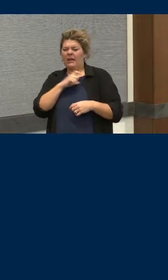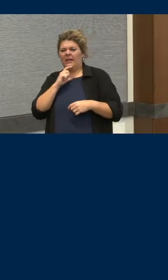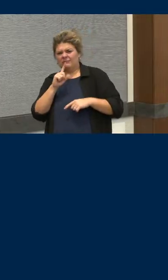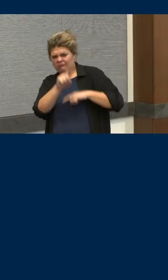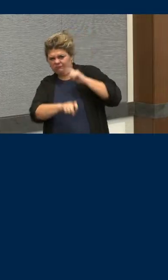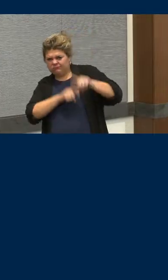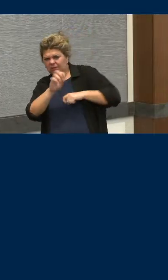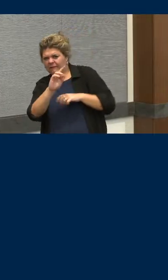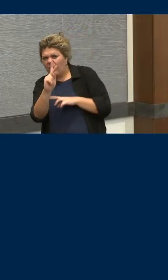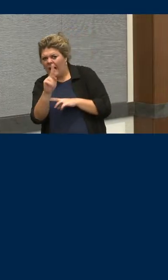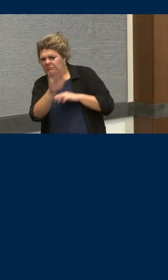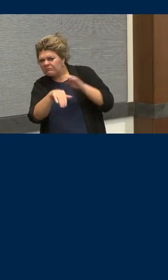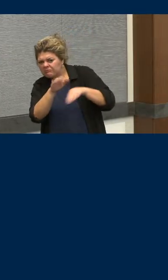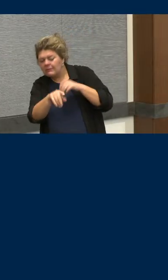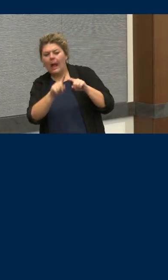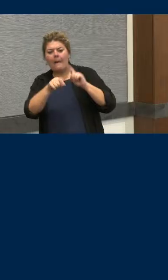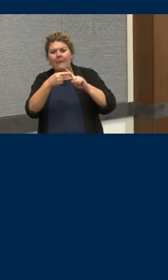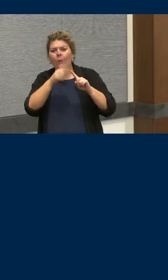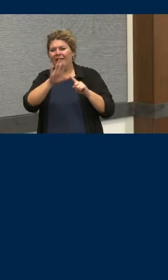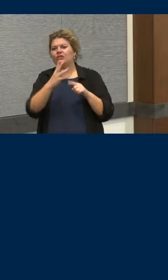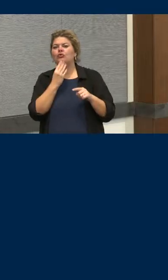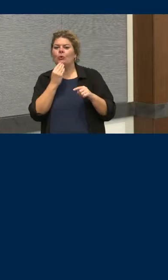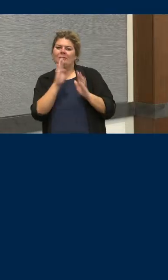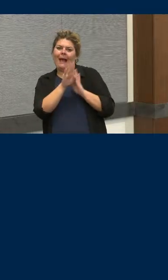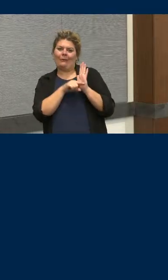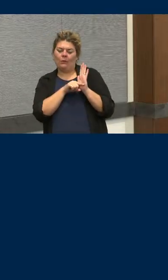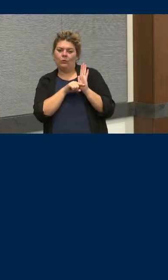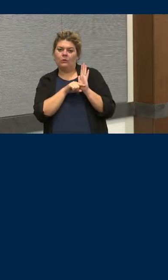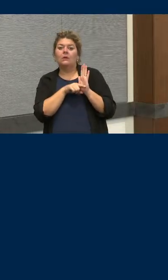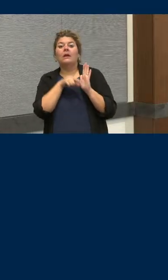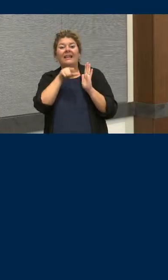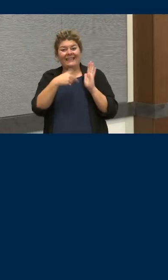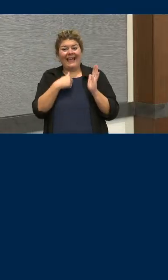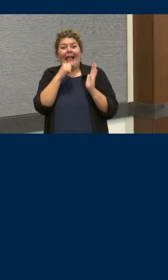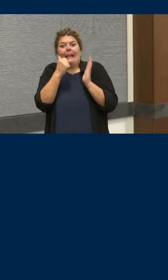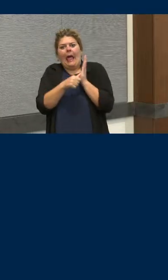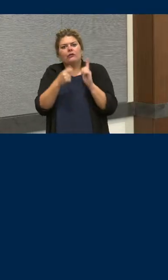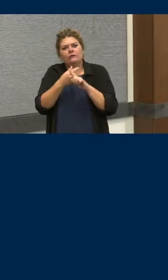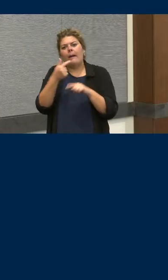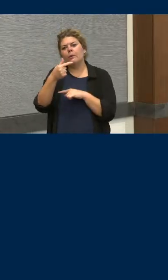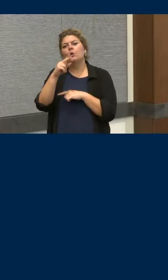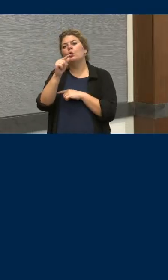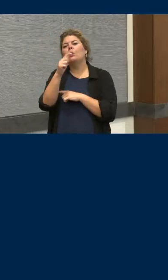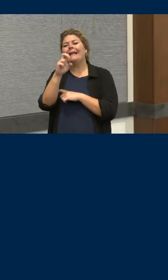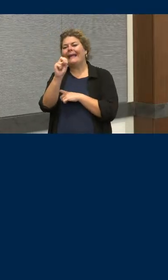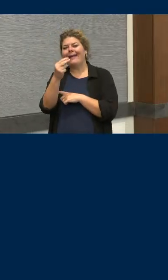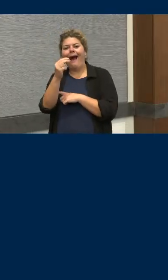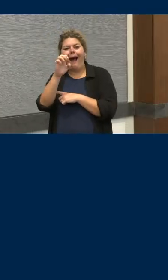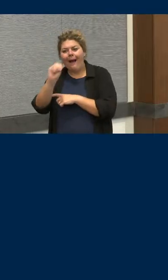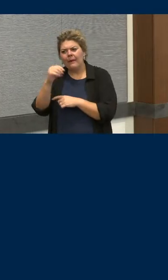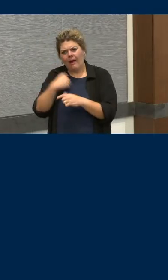because he had letters from the